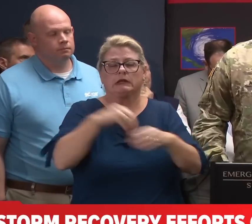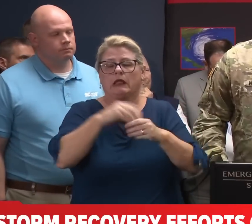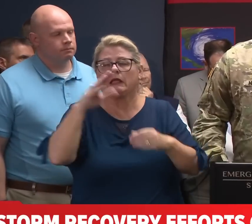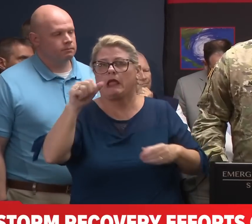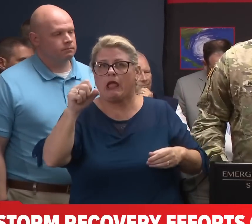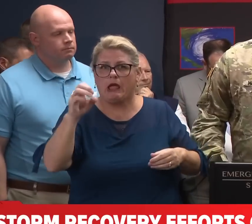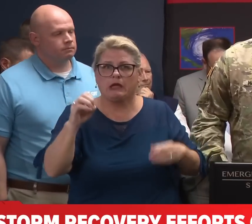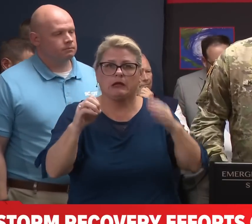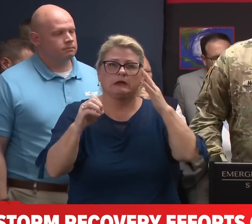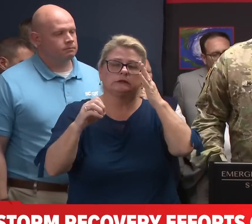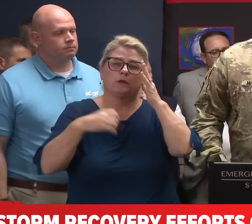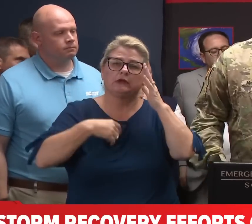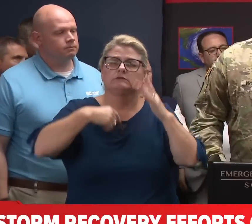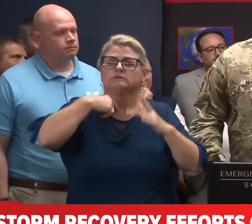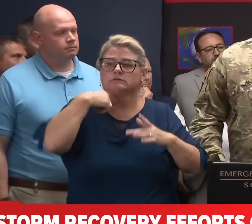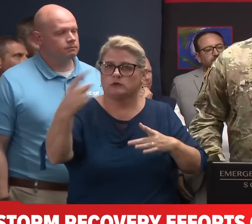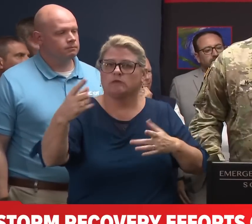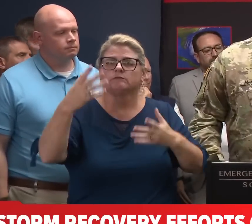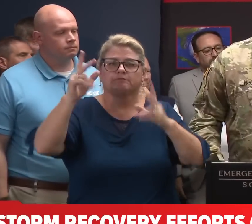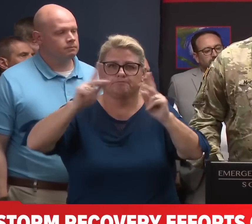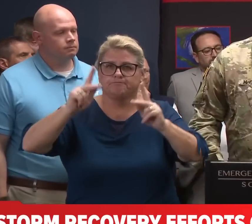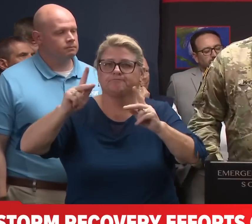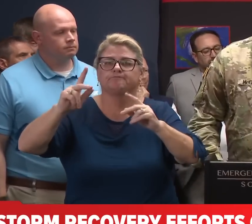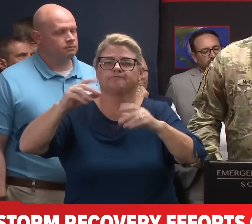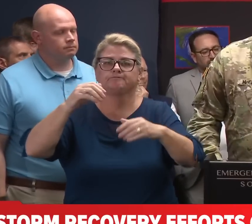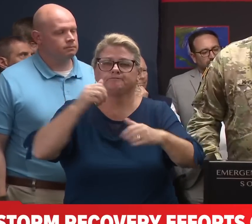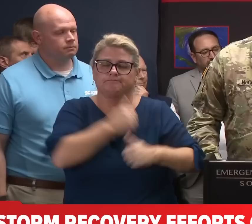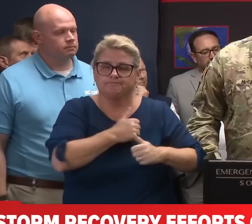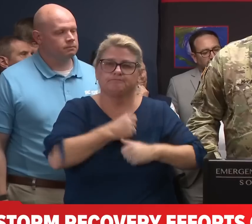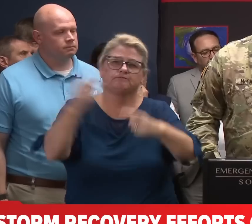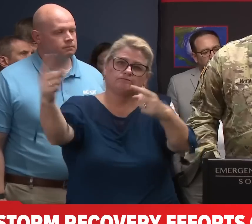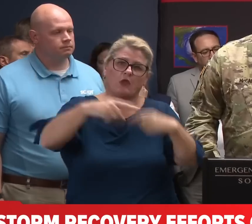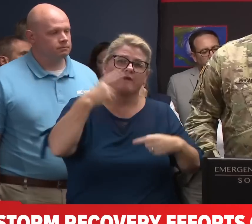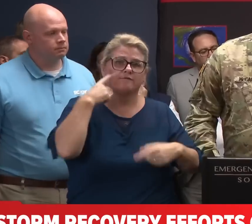uh, send in, uh, personnel to rescue people that may have been stranded.